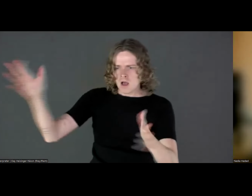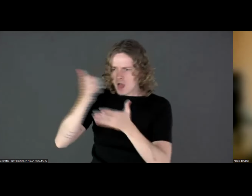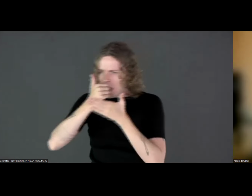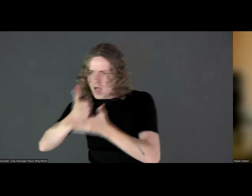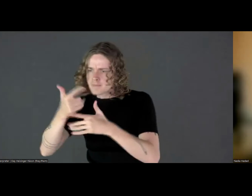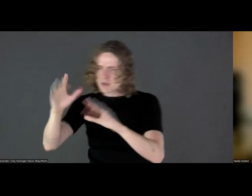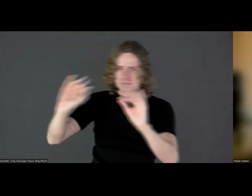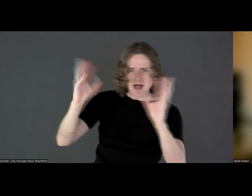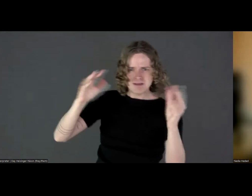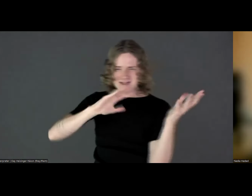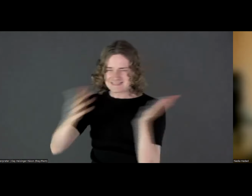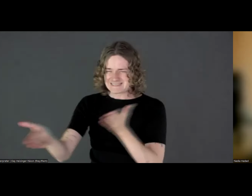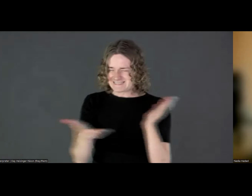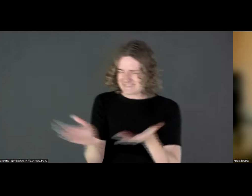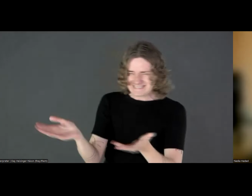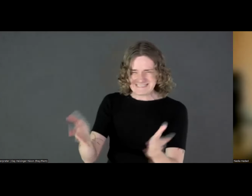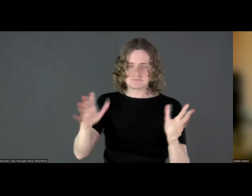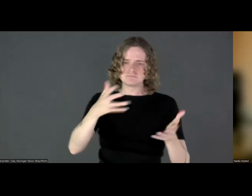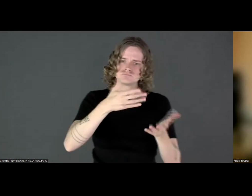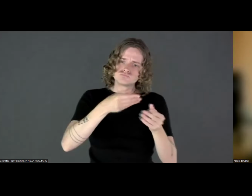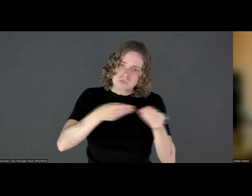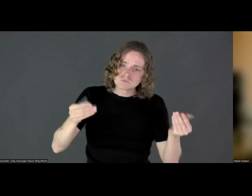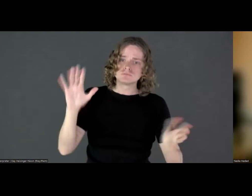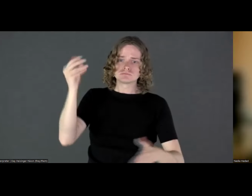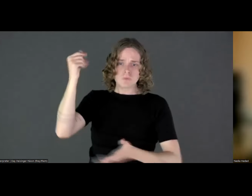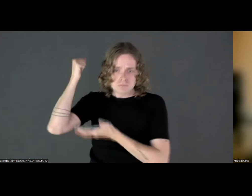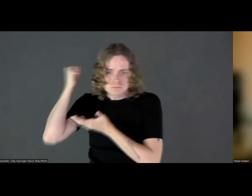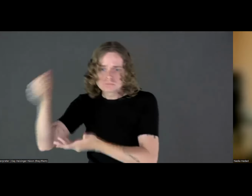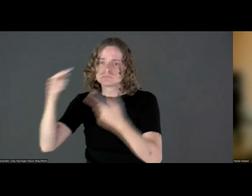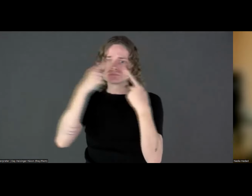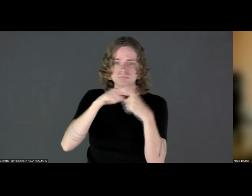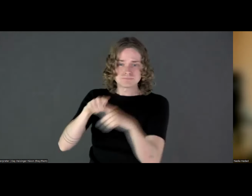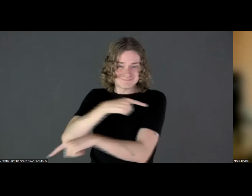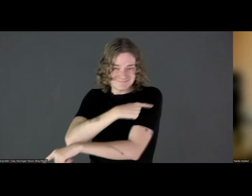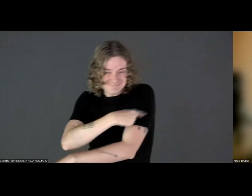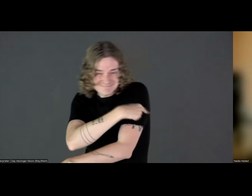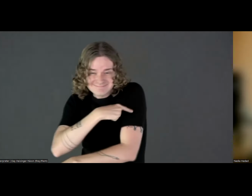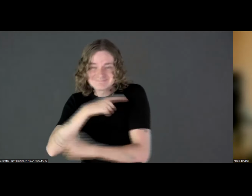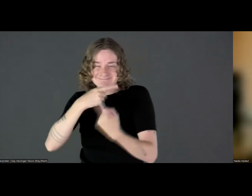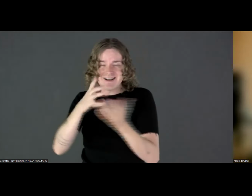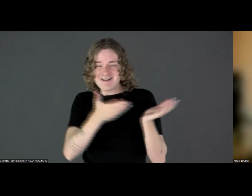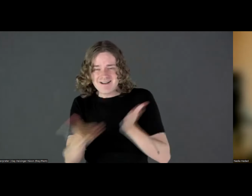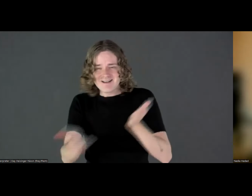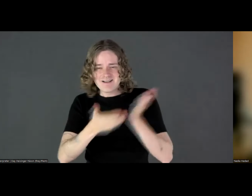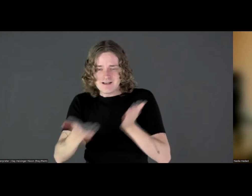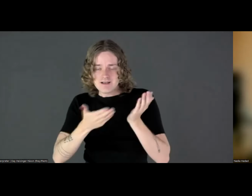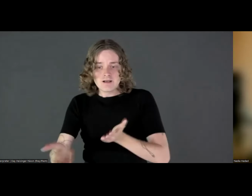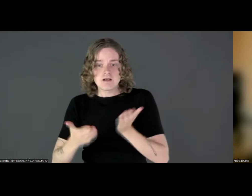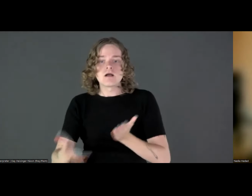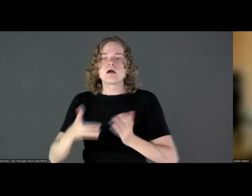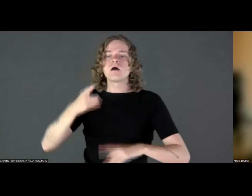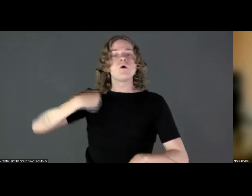and we can read more about this on the website. But in summary, we want to address immediate needs